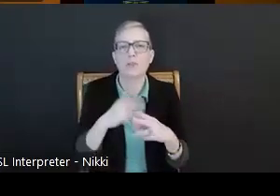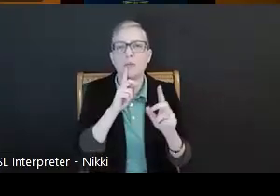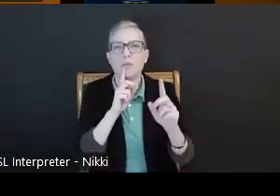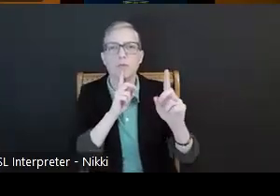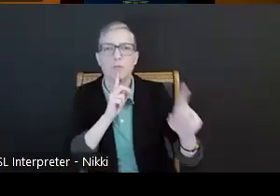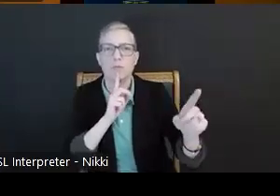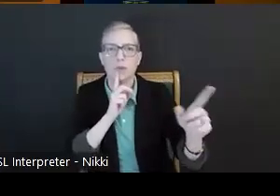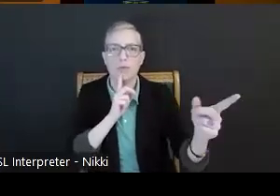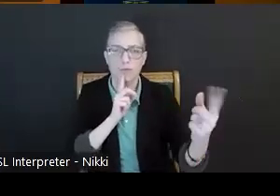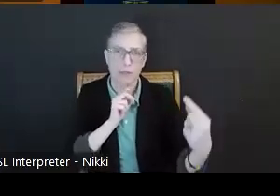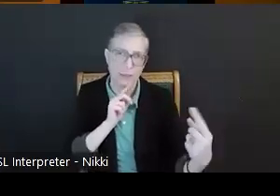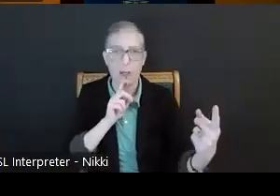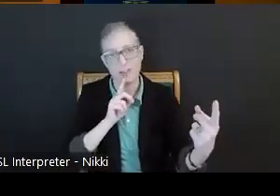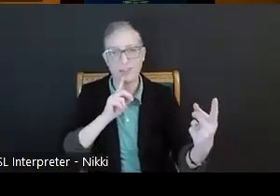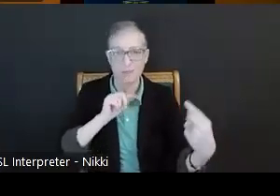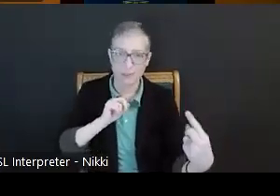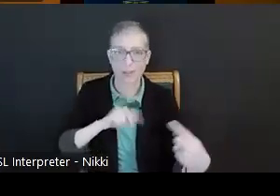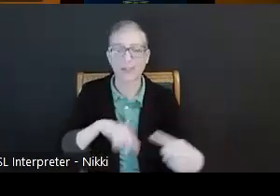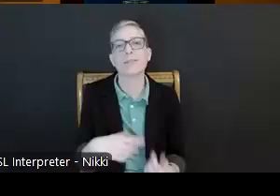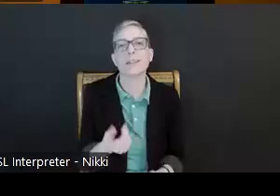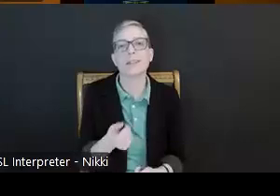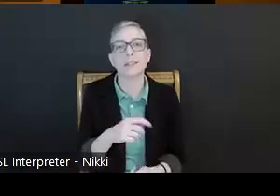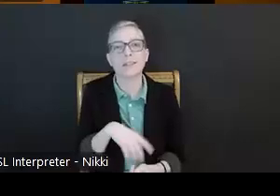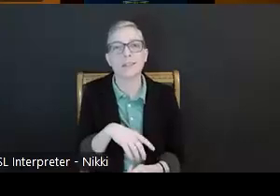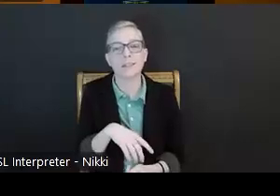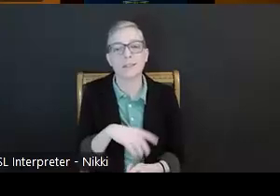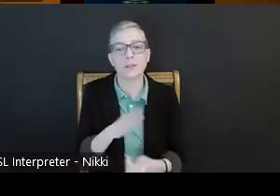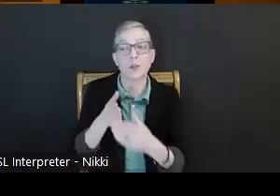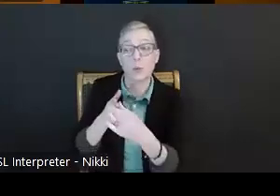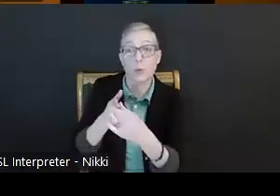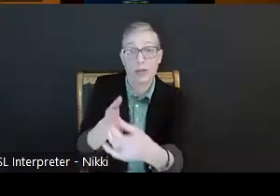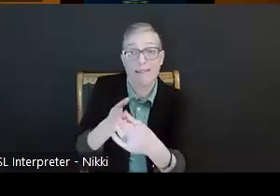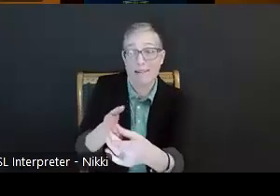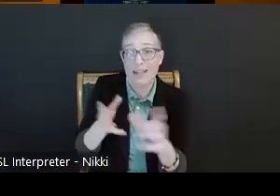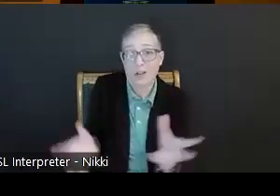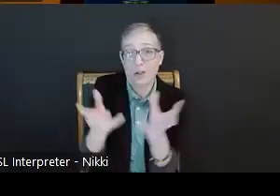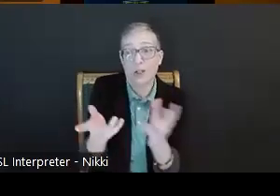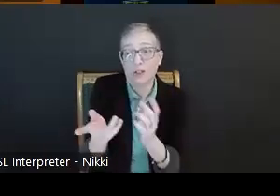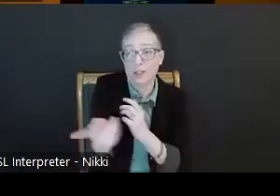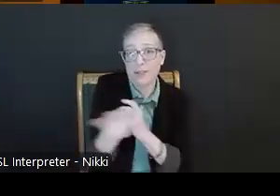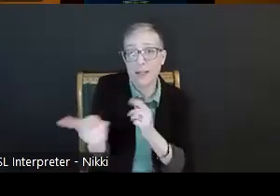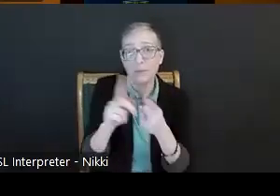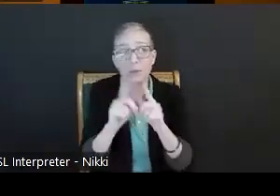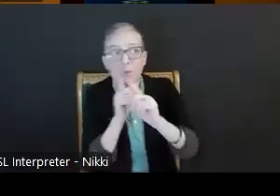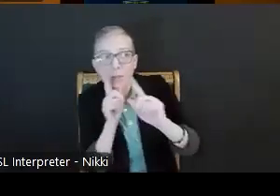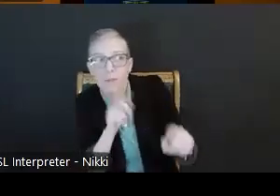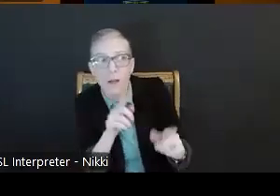explicitly uh guide them to respond to the other's uh memory or reflection that came up at that